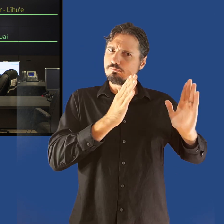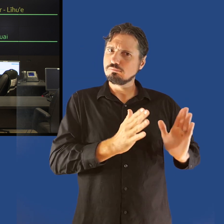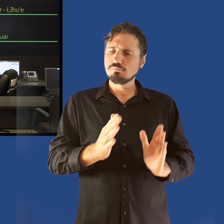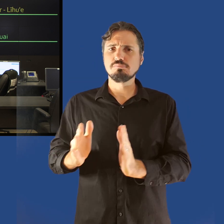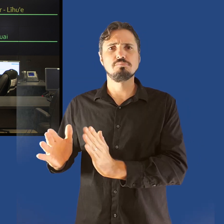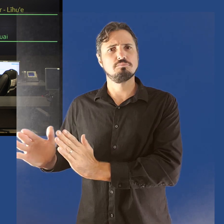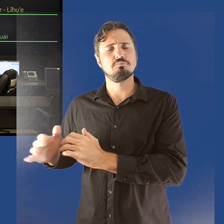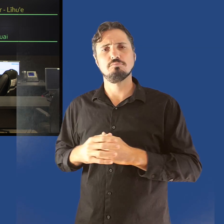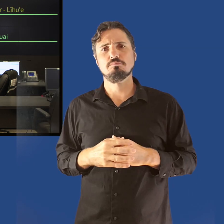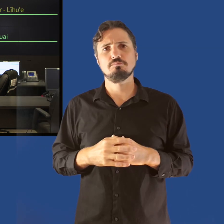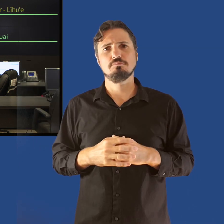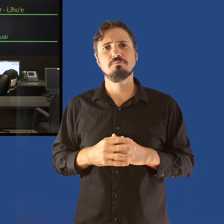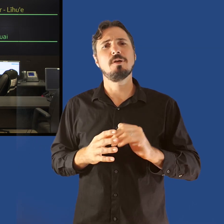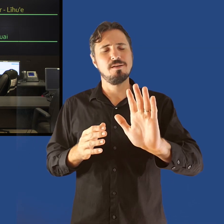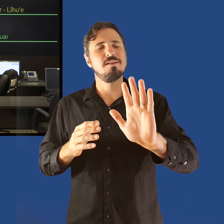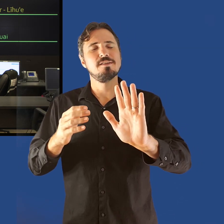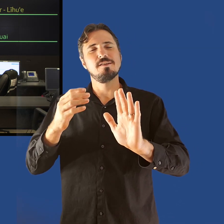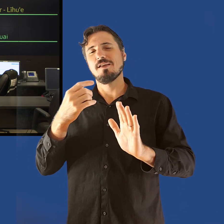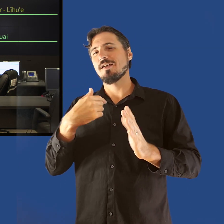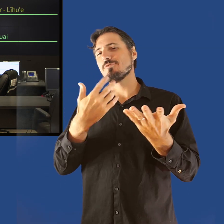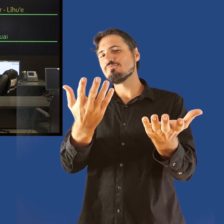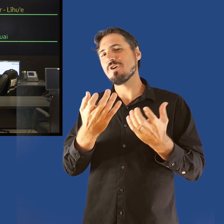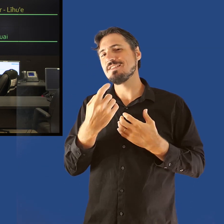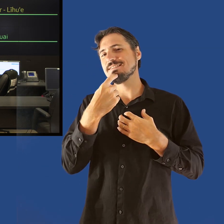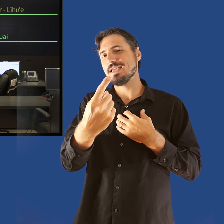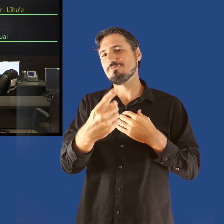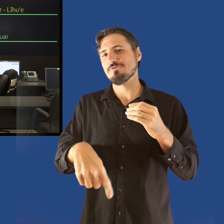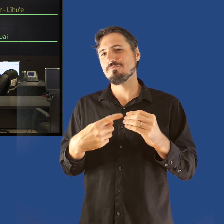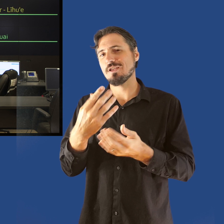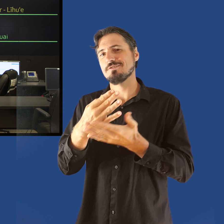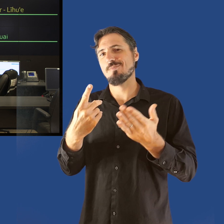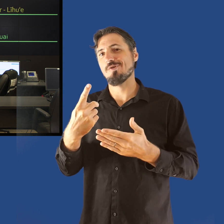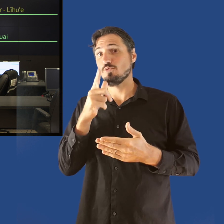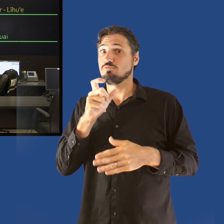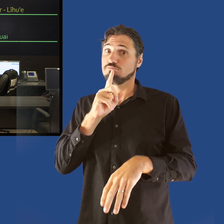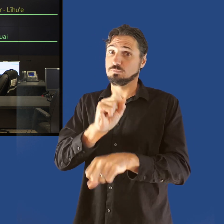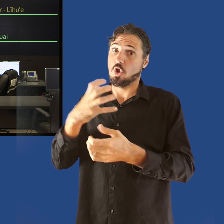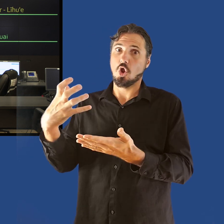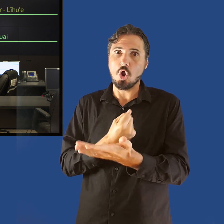Speaking of national recognition, I want to tell you about someone that deserves the spotlight…